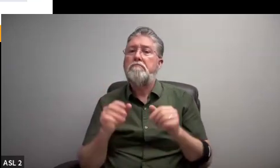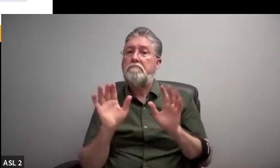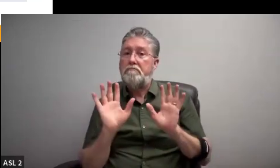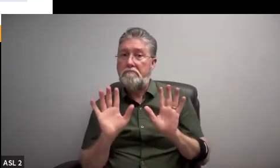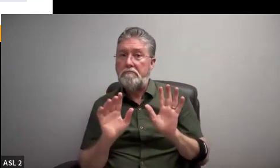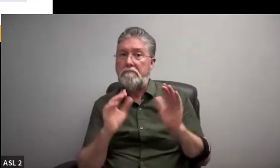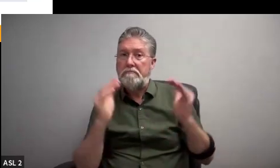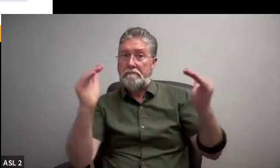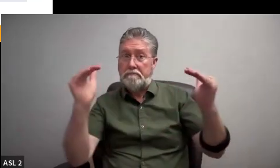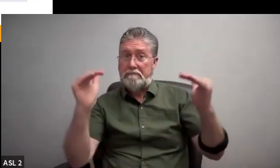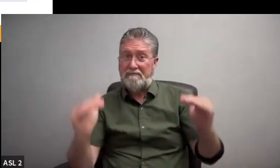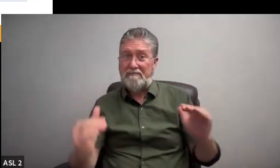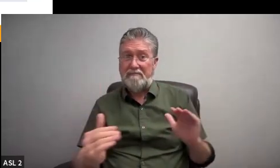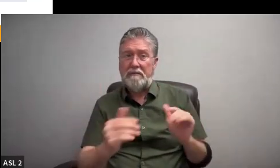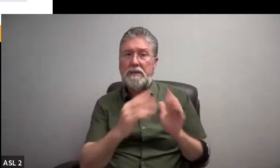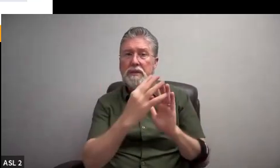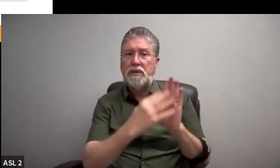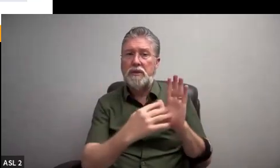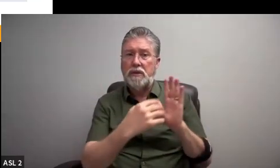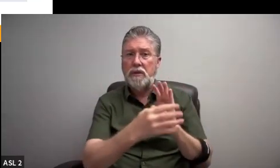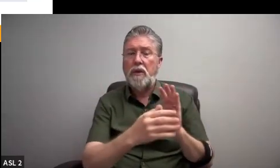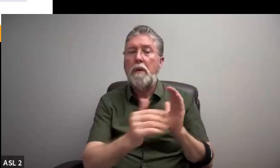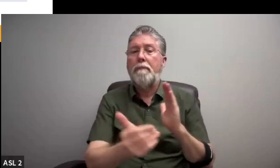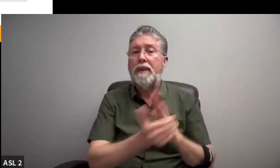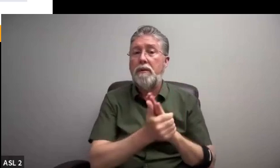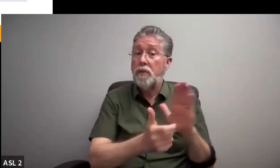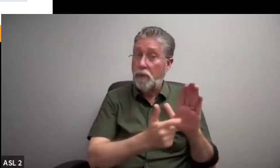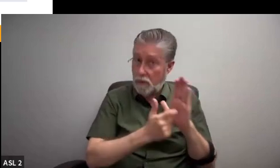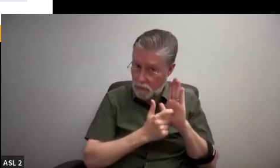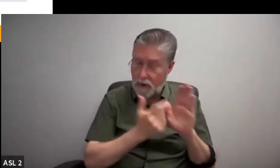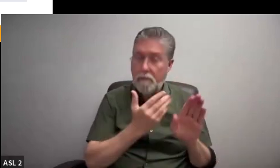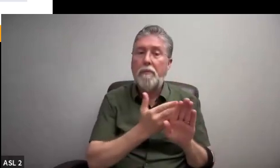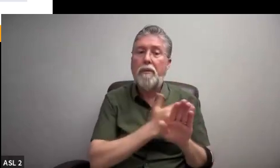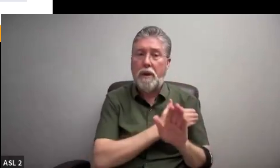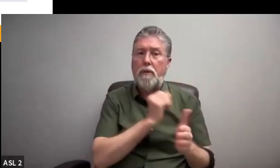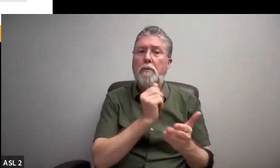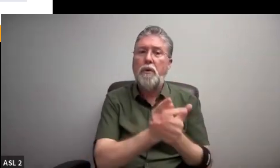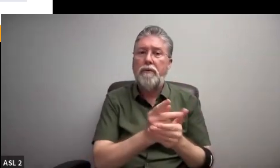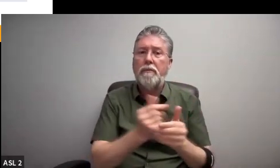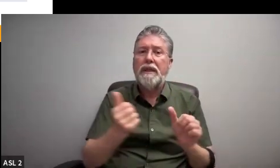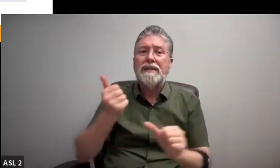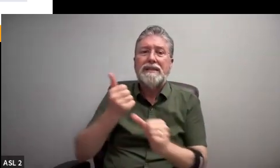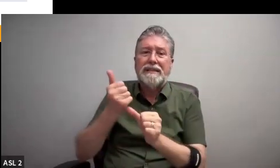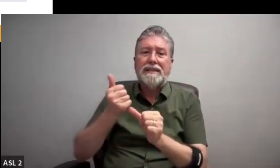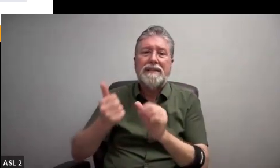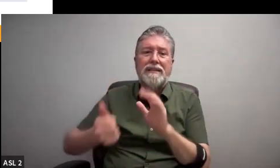this chart. Amendments that would require prior approval by the Assistant Secretary for Aging